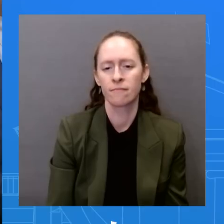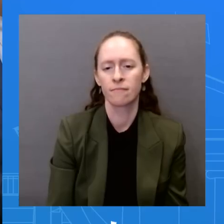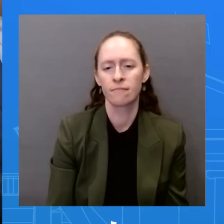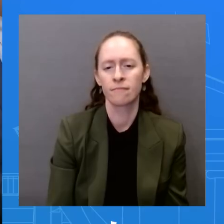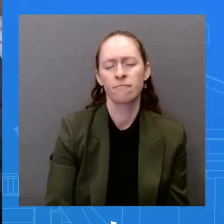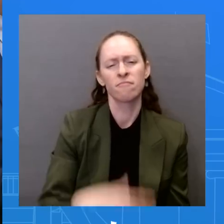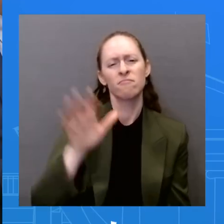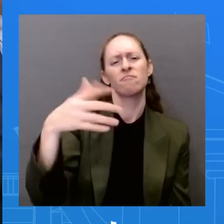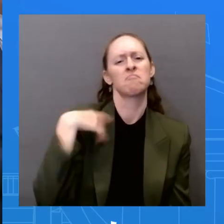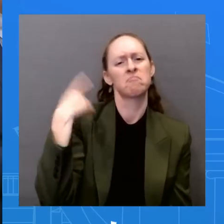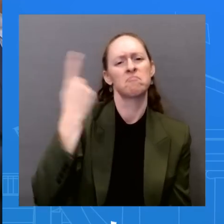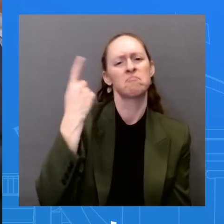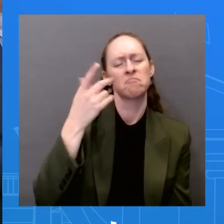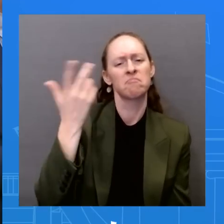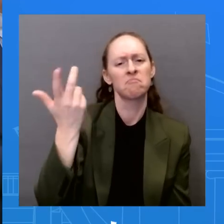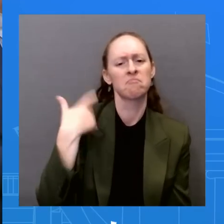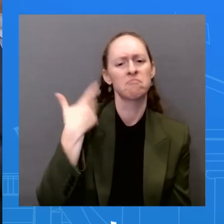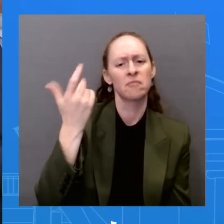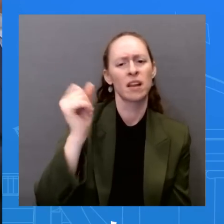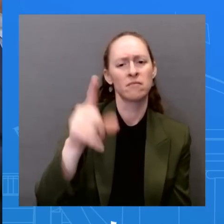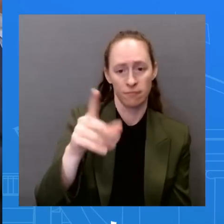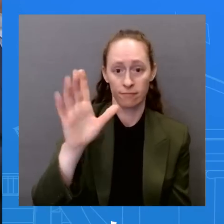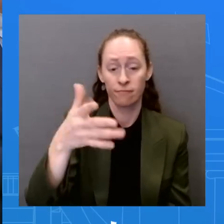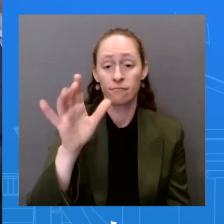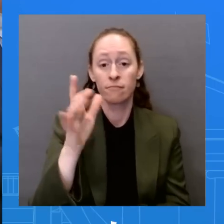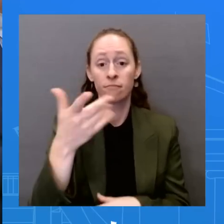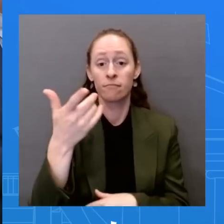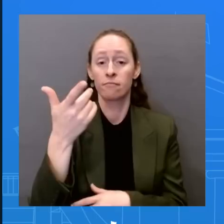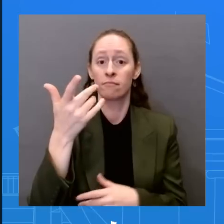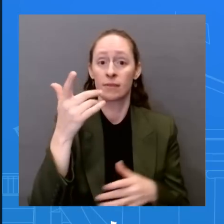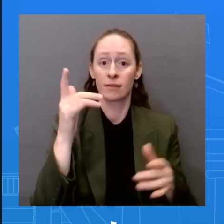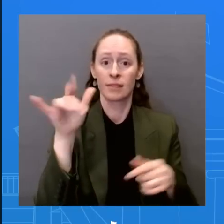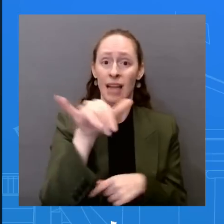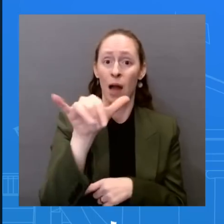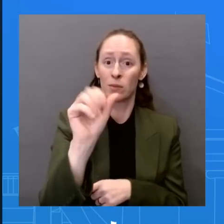and get 60 votes in the coming weeks? Ms. Jean-Pierre: Well, as you know,